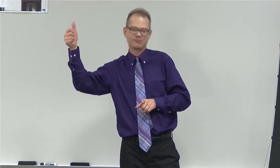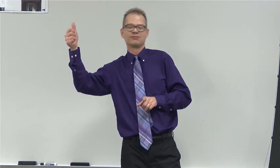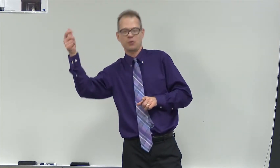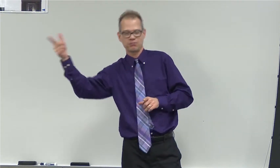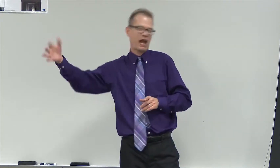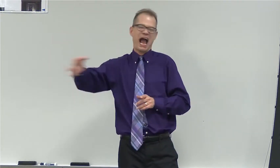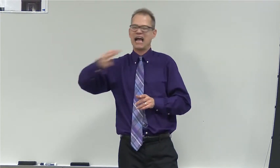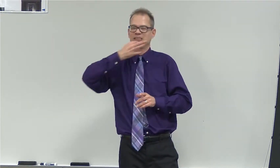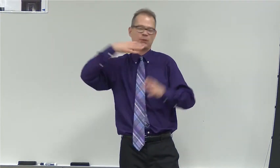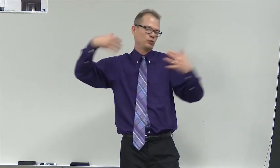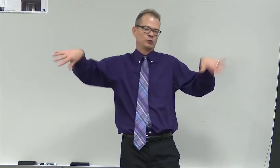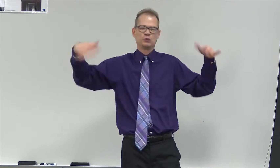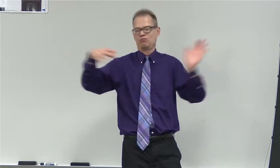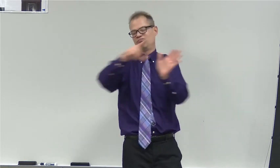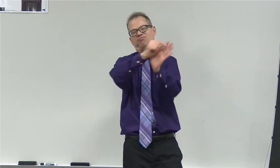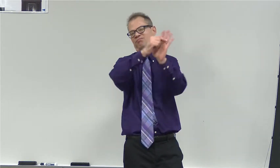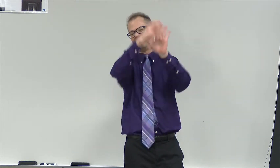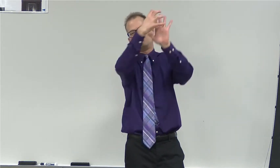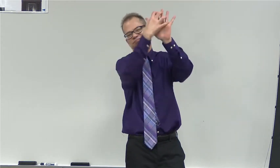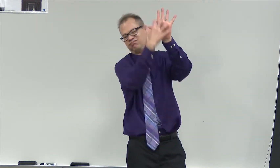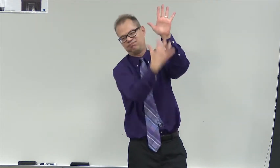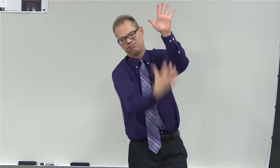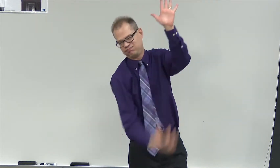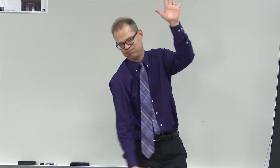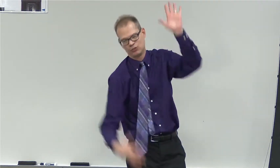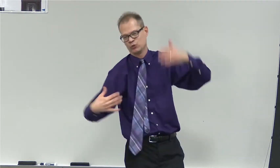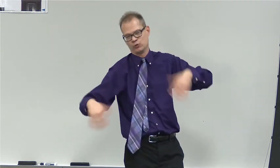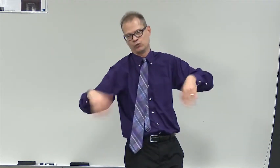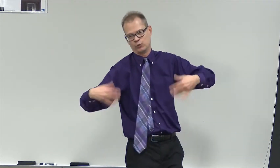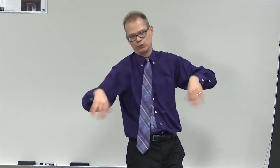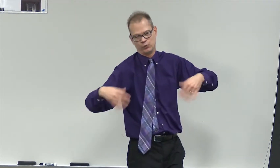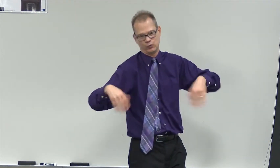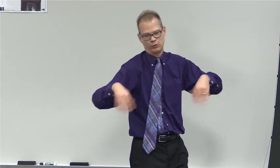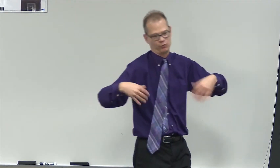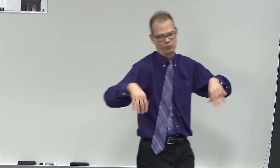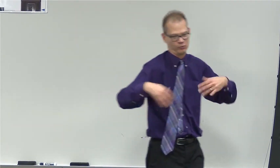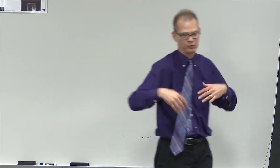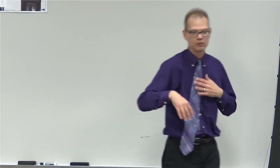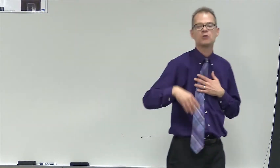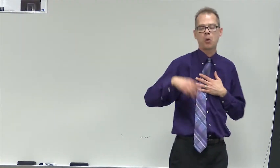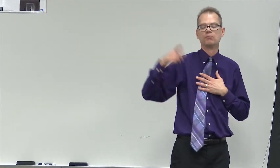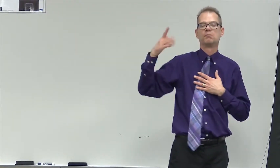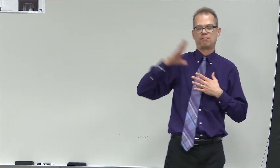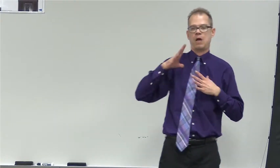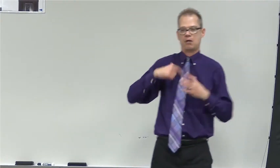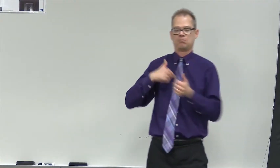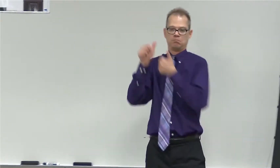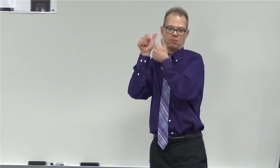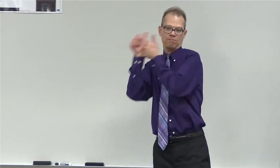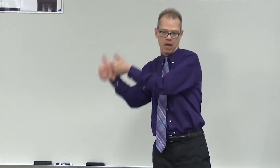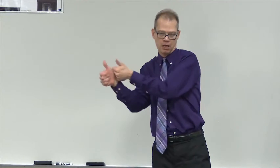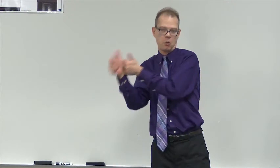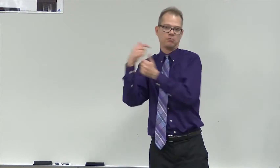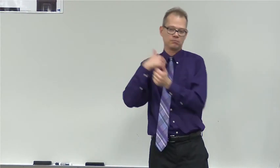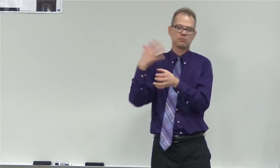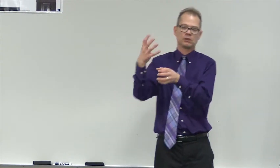and he was very skilled and had multiple publications.